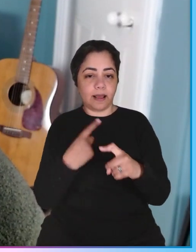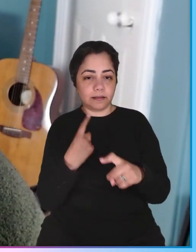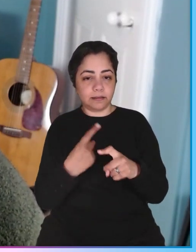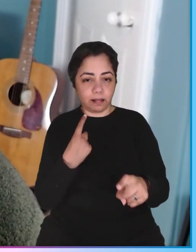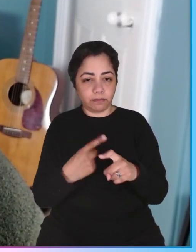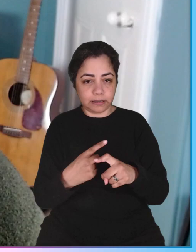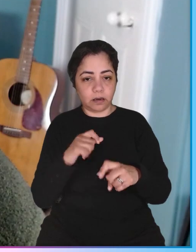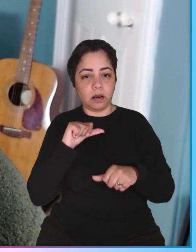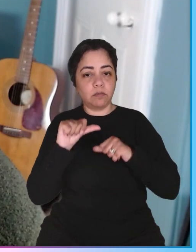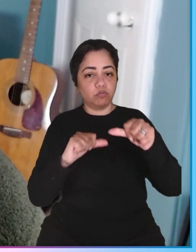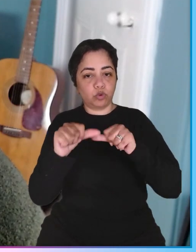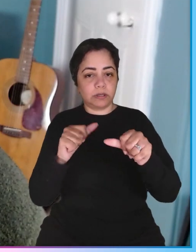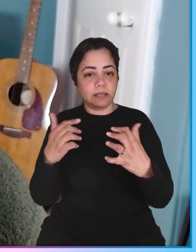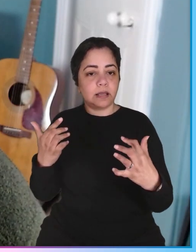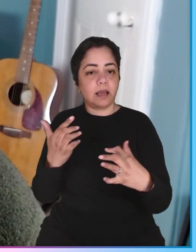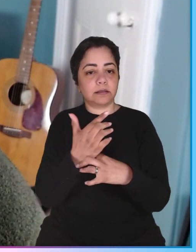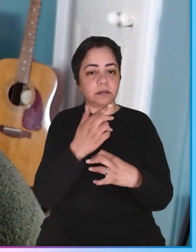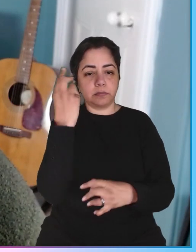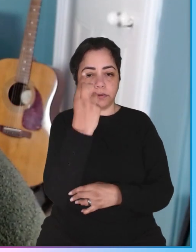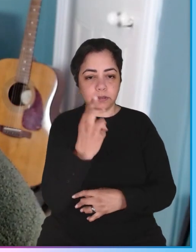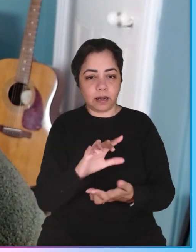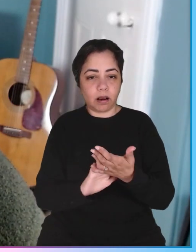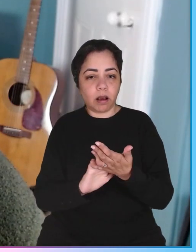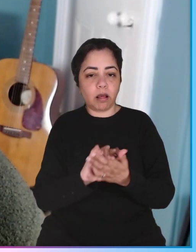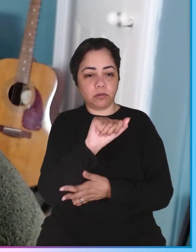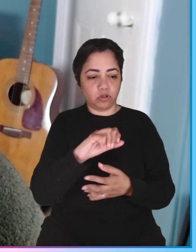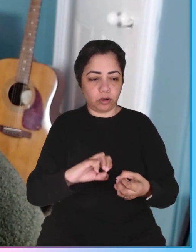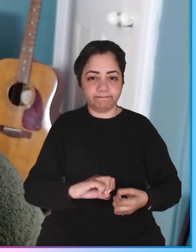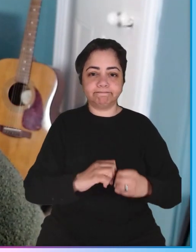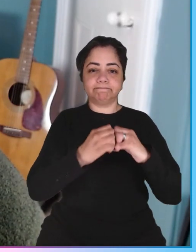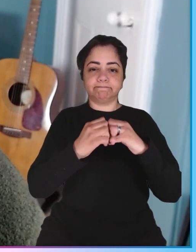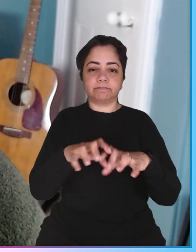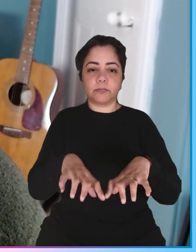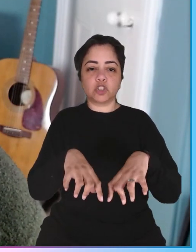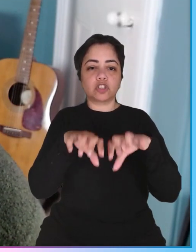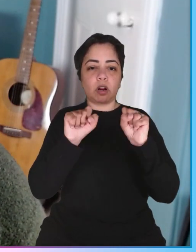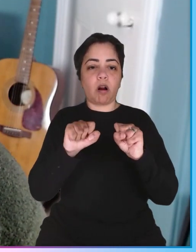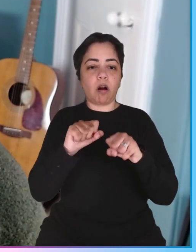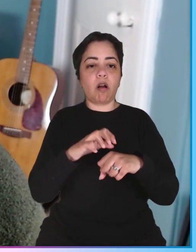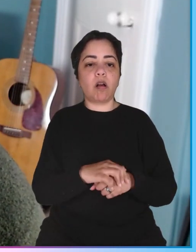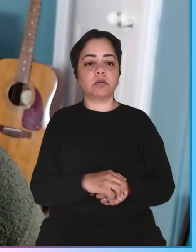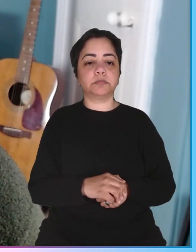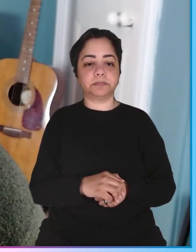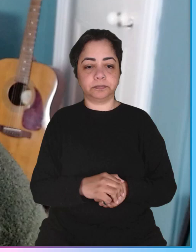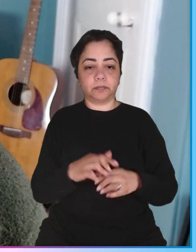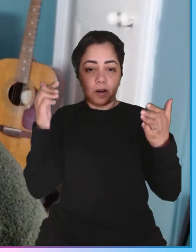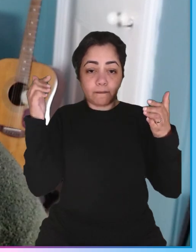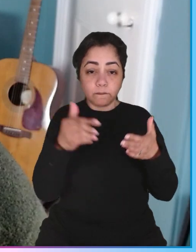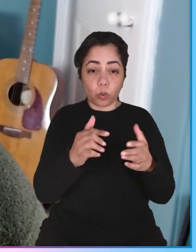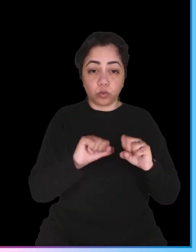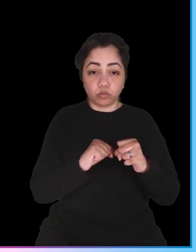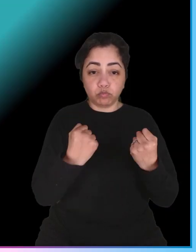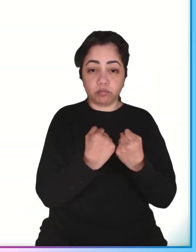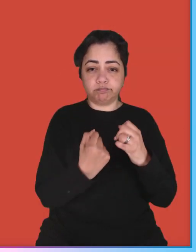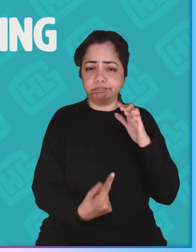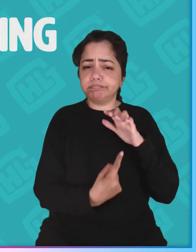of what accessibility options were available, and where to find them. We have chosen to address this in two ways.